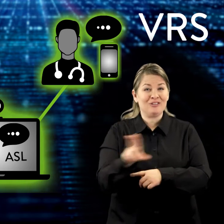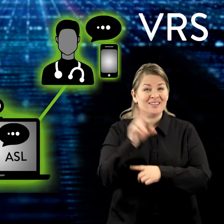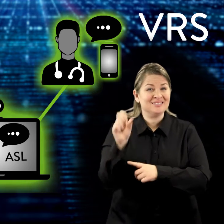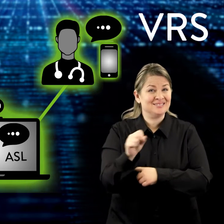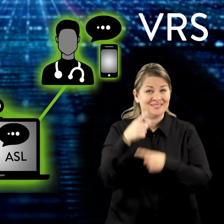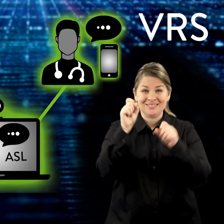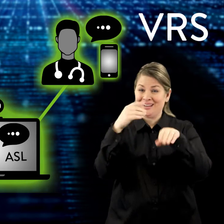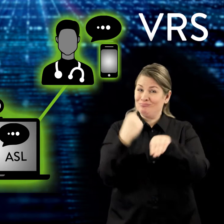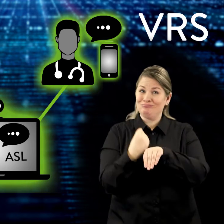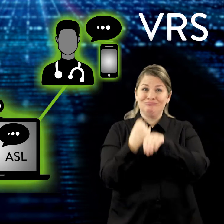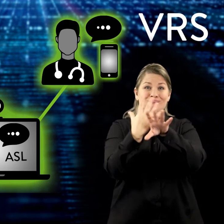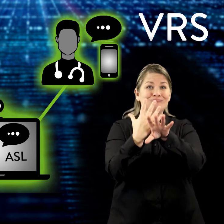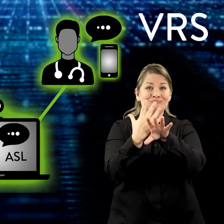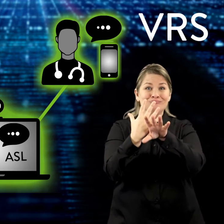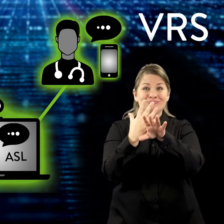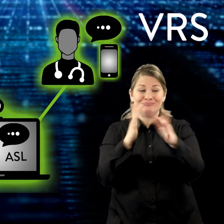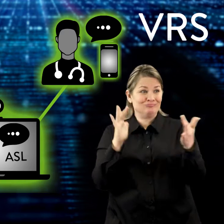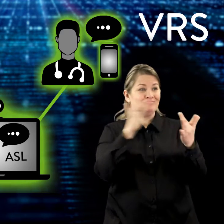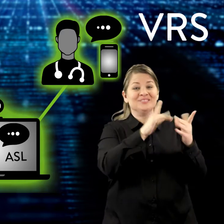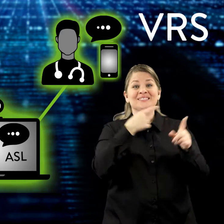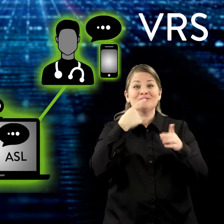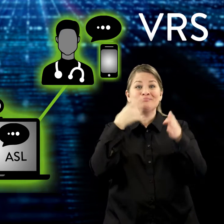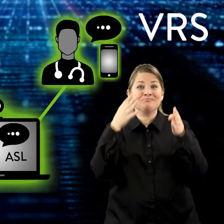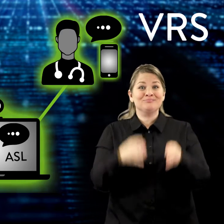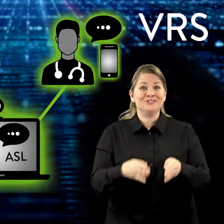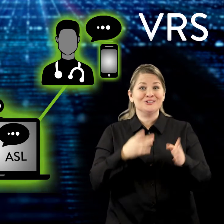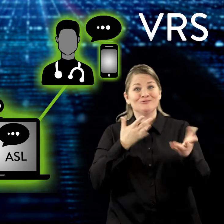It's available 24 hours a day, anywhere in the United States